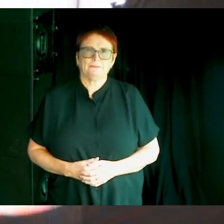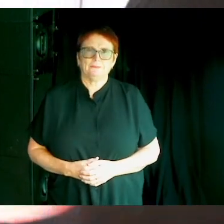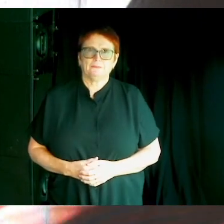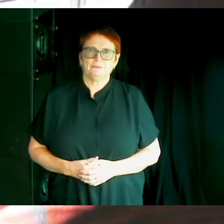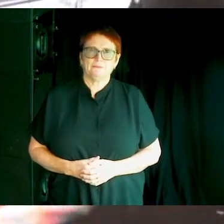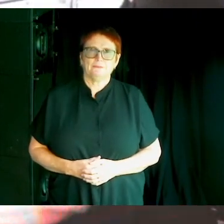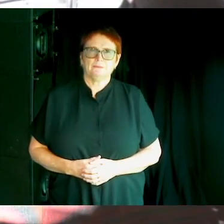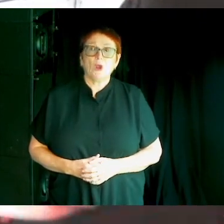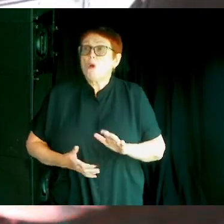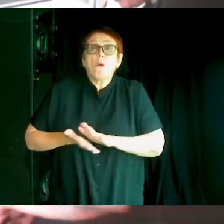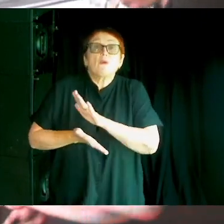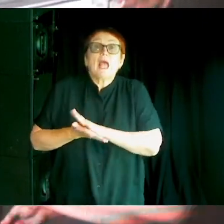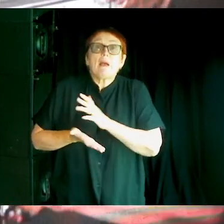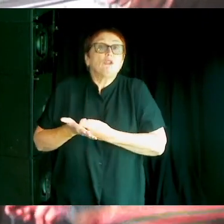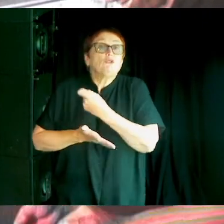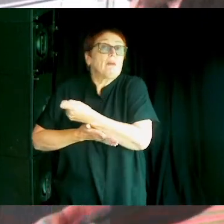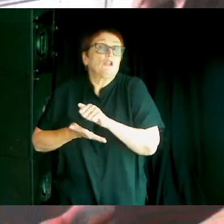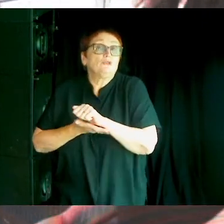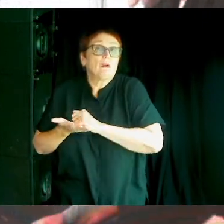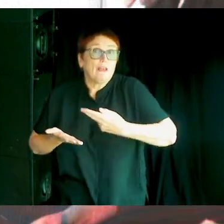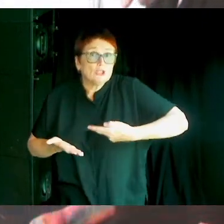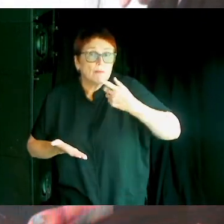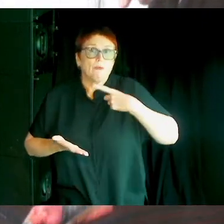well they're happy to pay it actually they're happy to pay because it's such a big portion